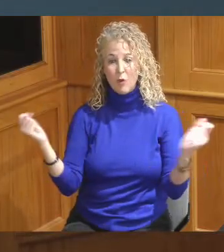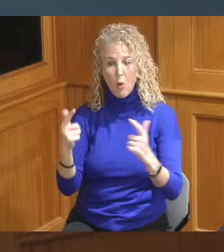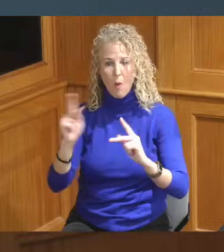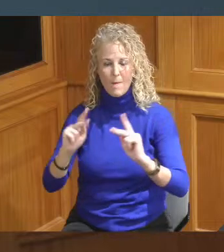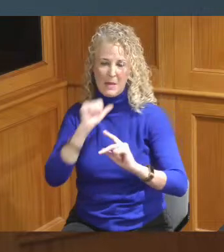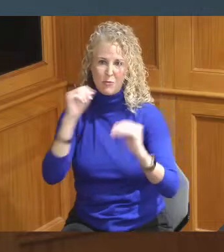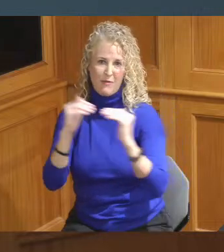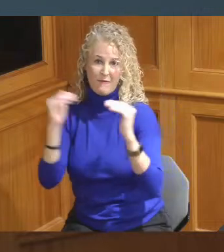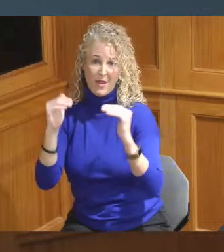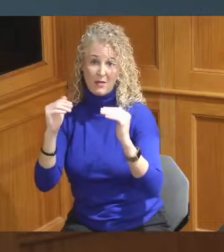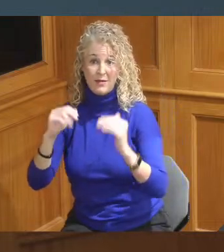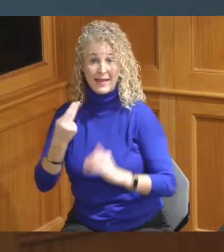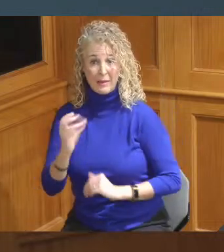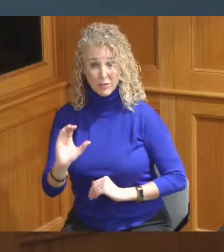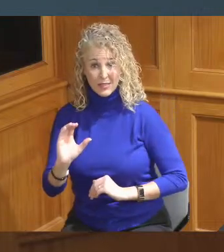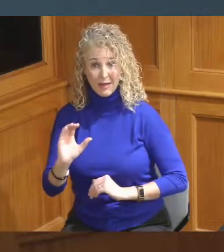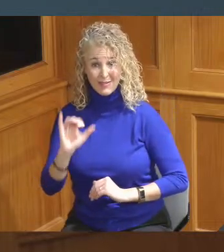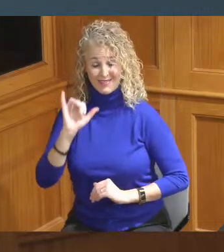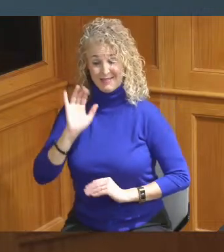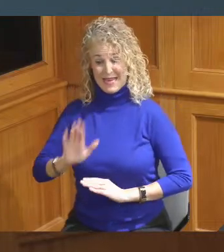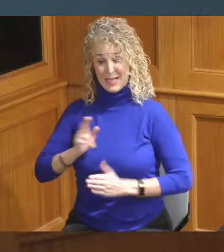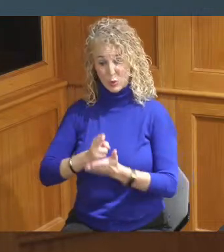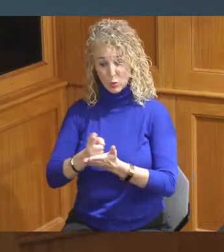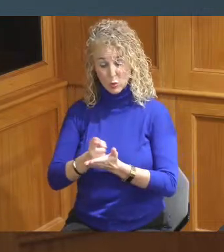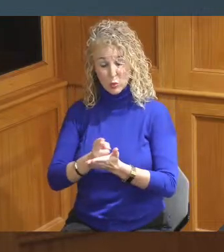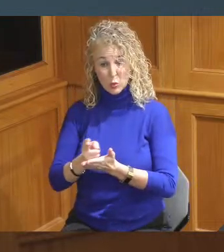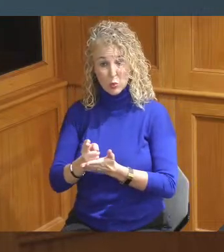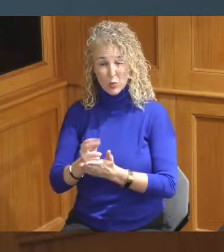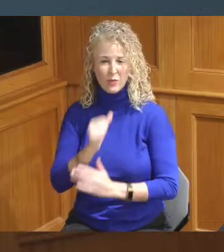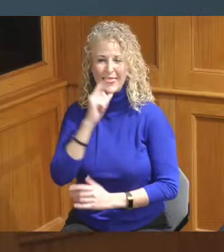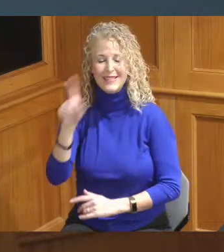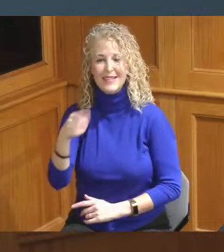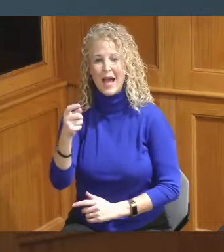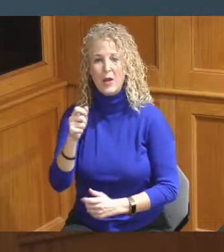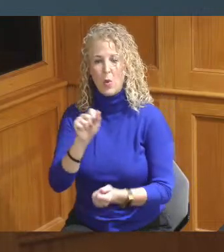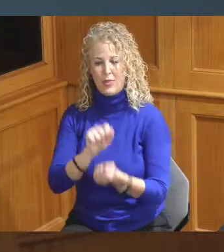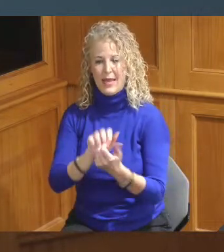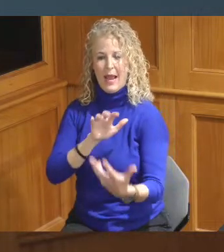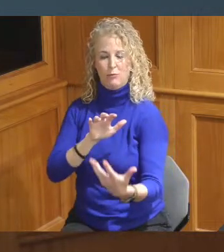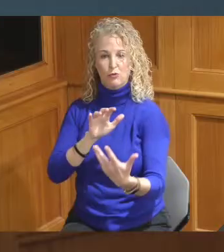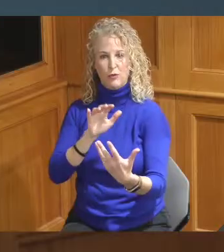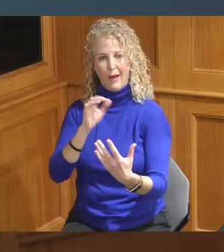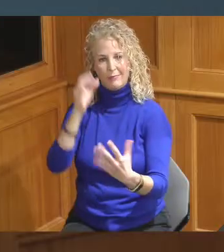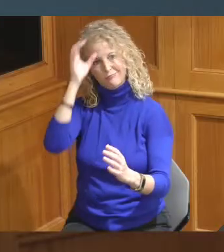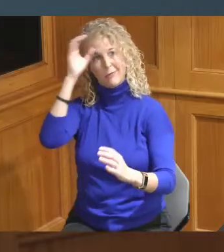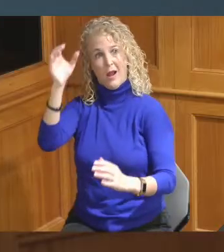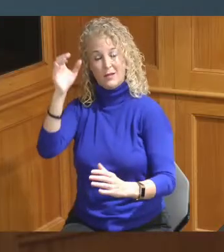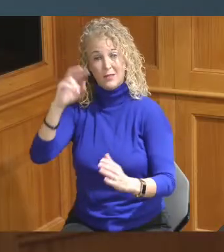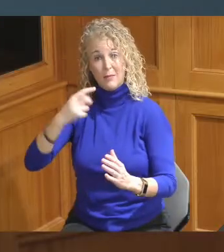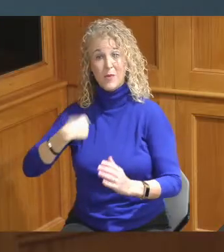in Hamilton County, that truth is not an abstract for us. We believe in that. It shows us that when